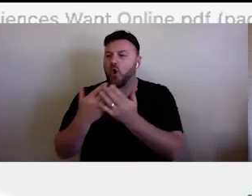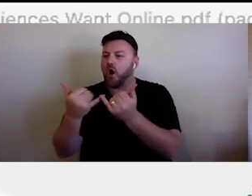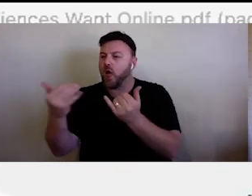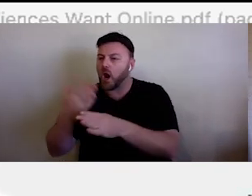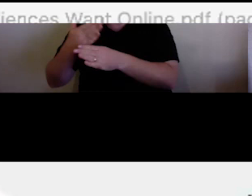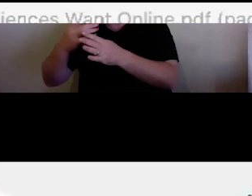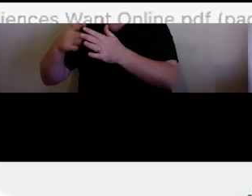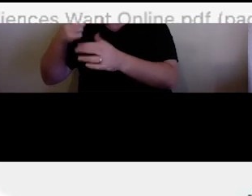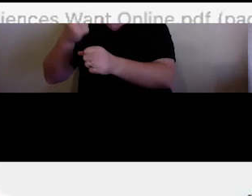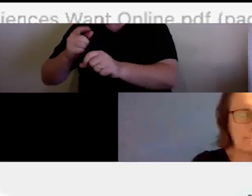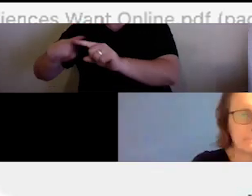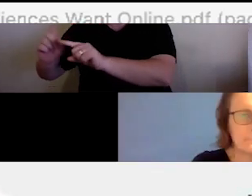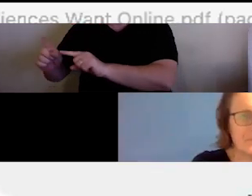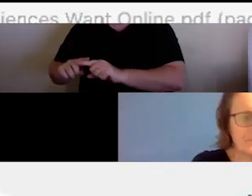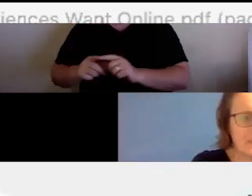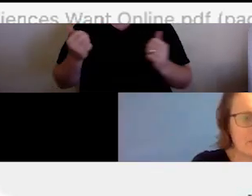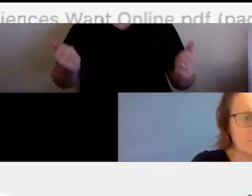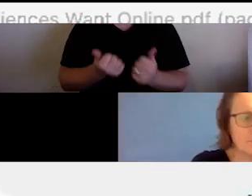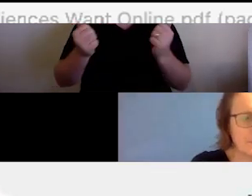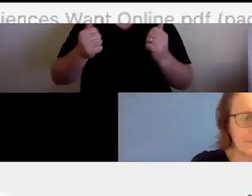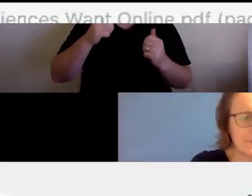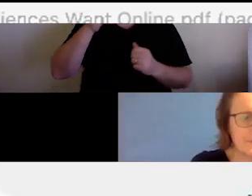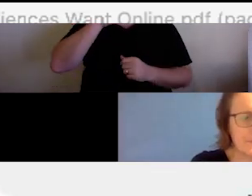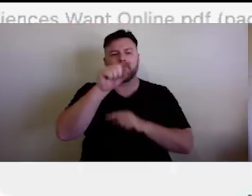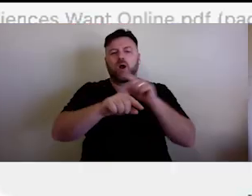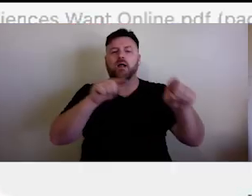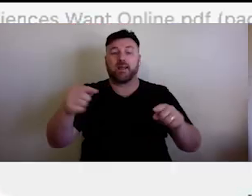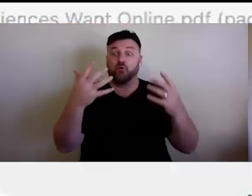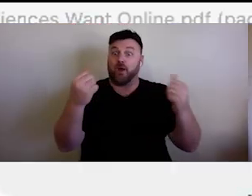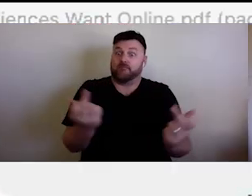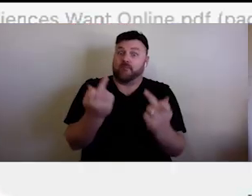work online that you should know about. Let's start with reaching an